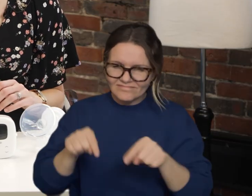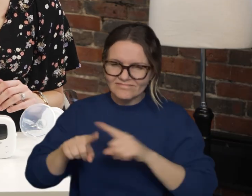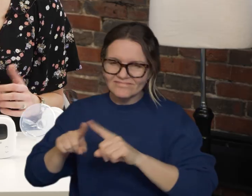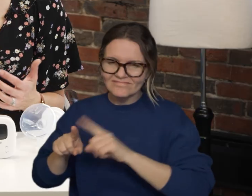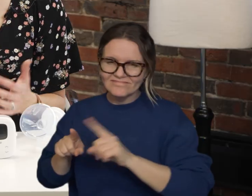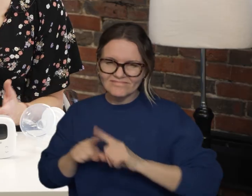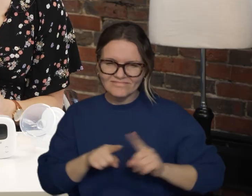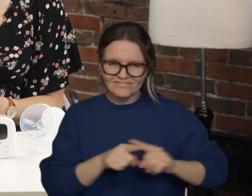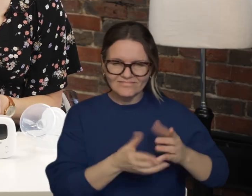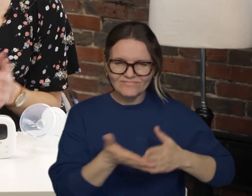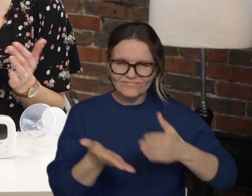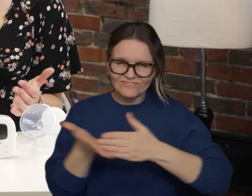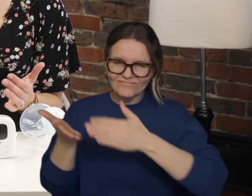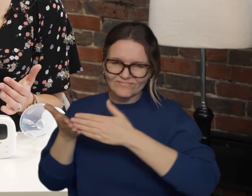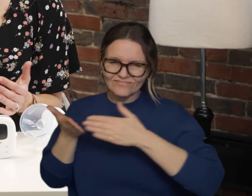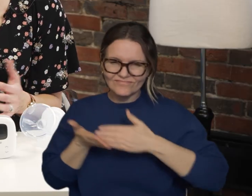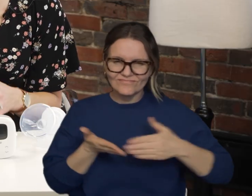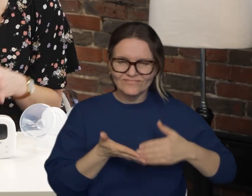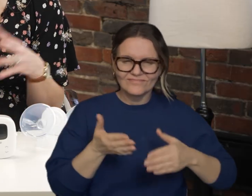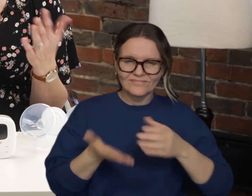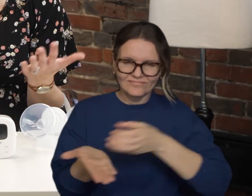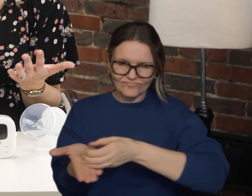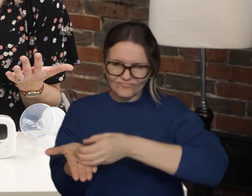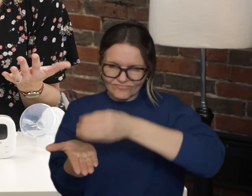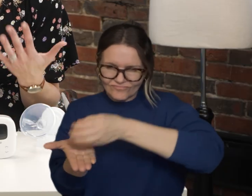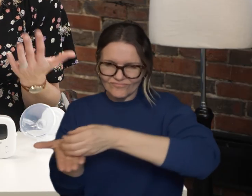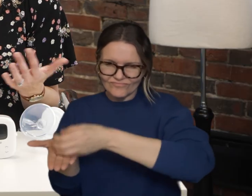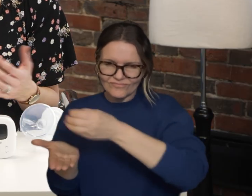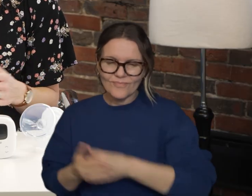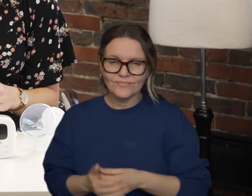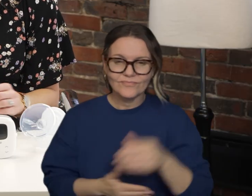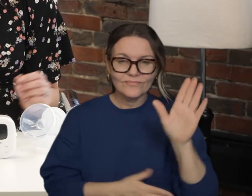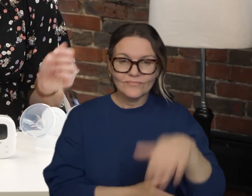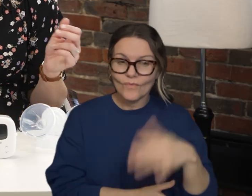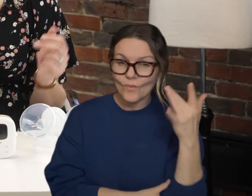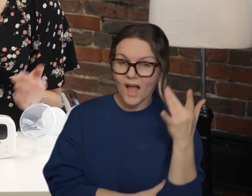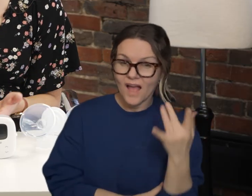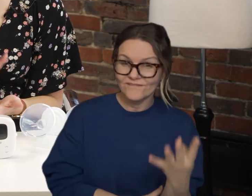them actually come in your collection kit and and with your pump altogether now the reason why they